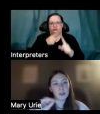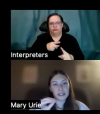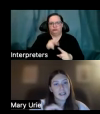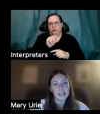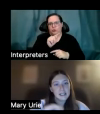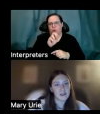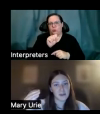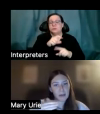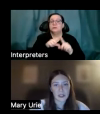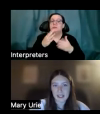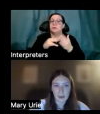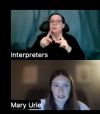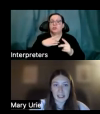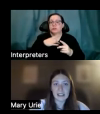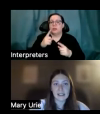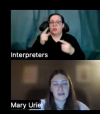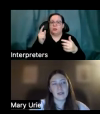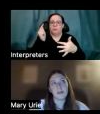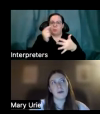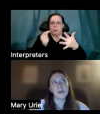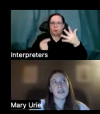bulleted list of the main points they want to hit. Some people